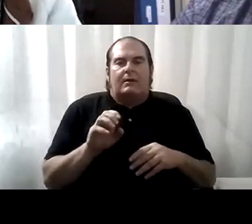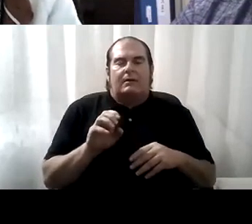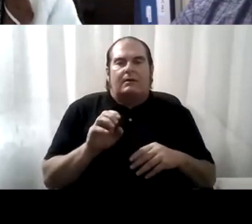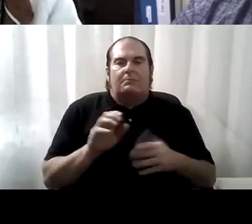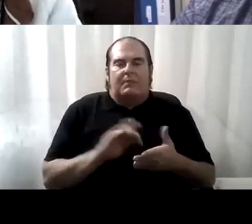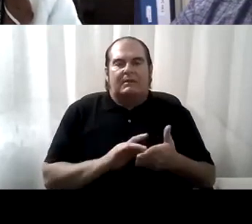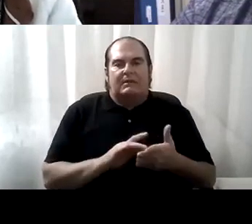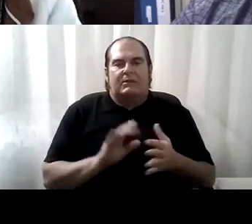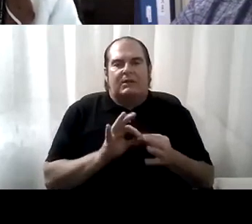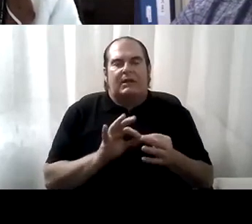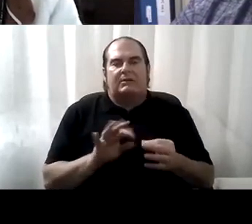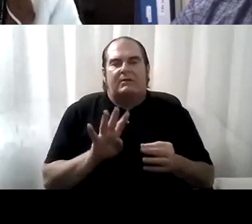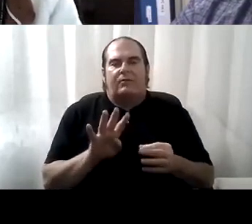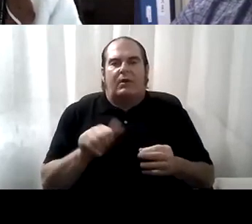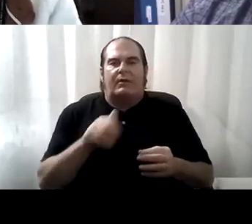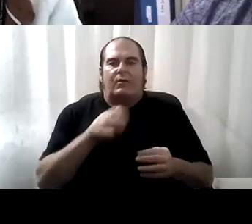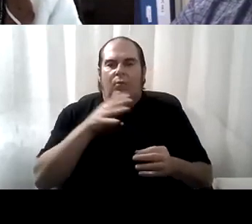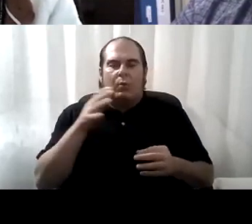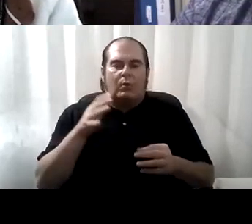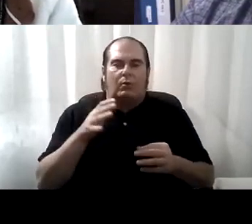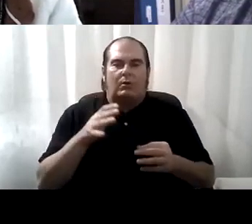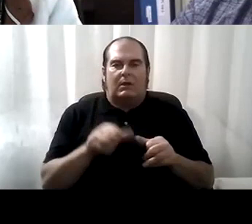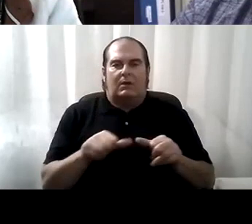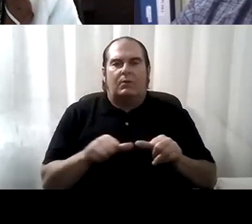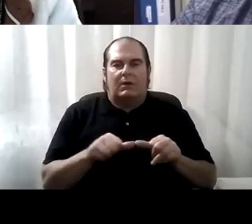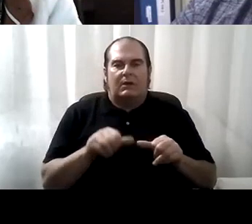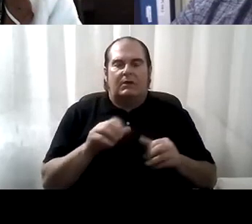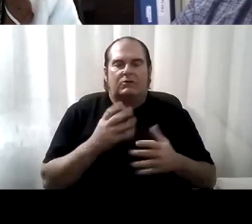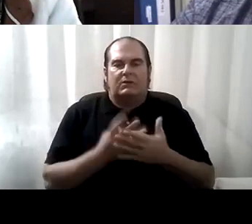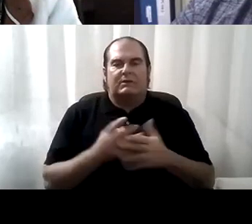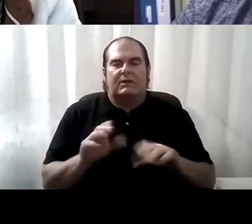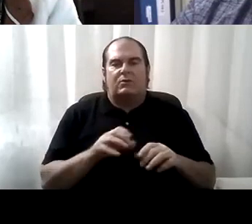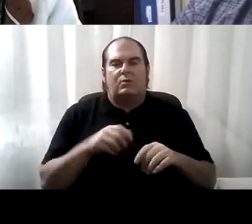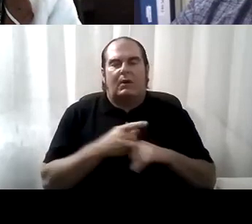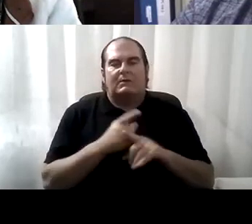And they are present at the time of booking. They do things like process assessments, but they also do follow-up